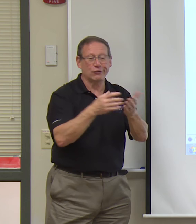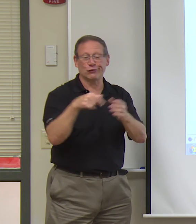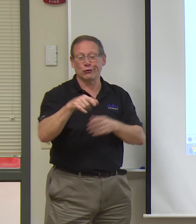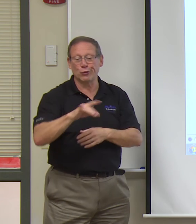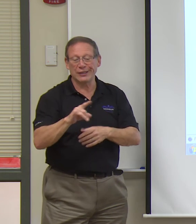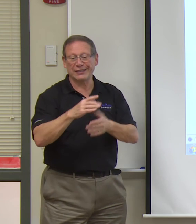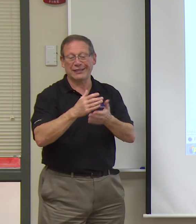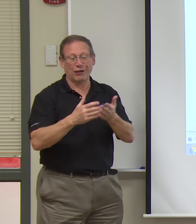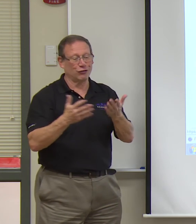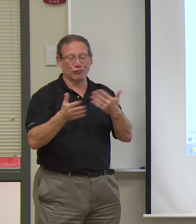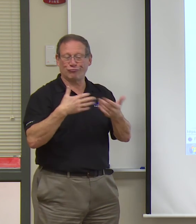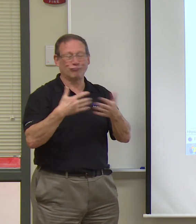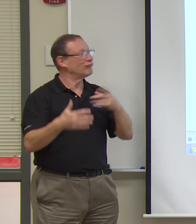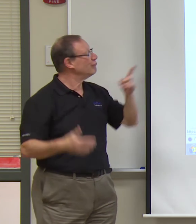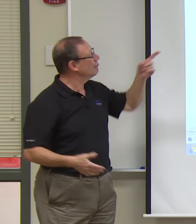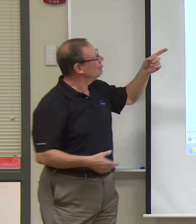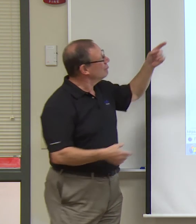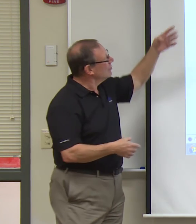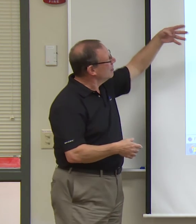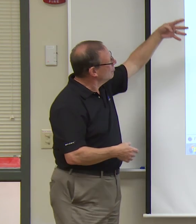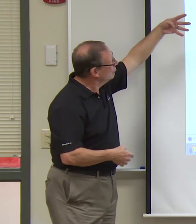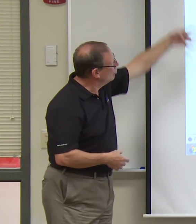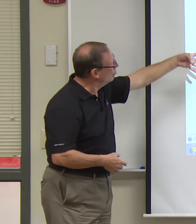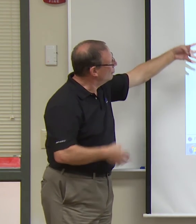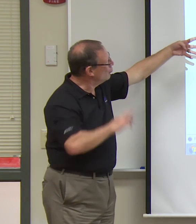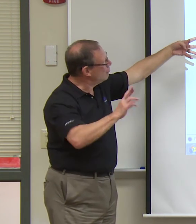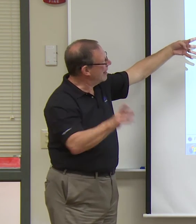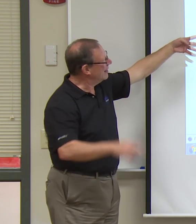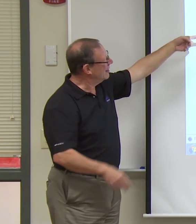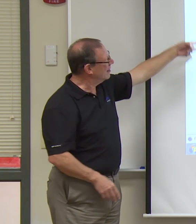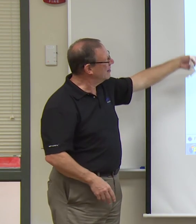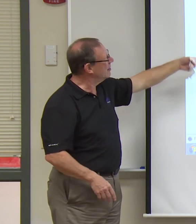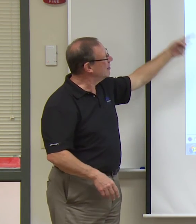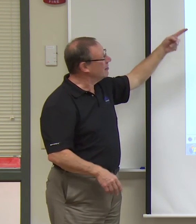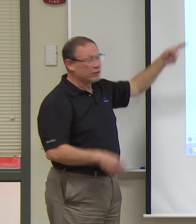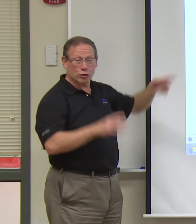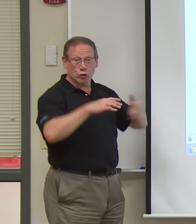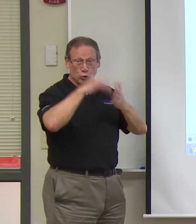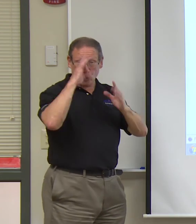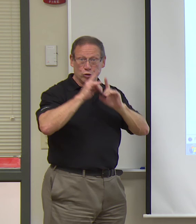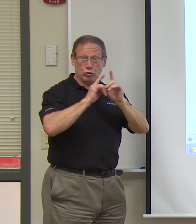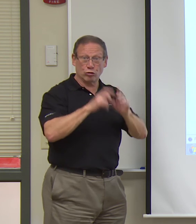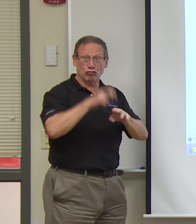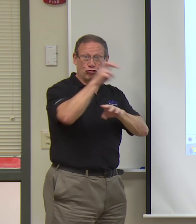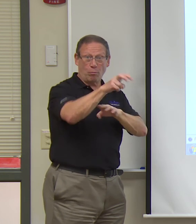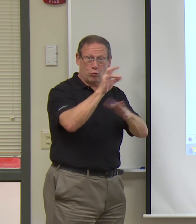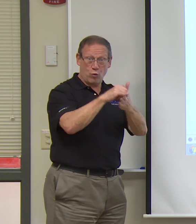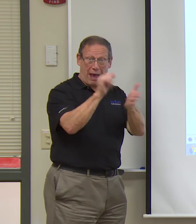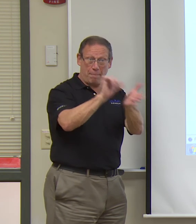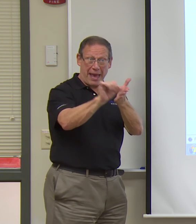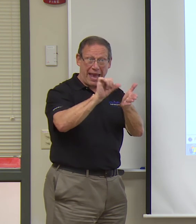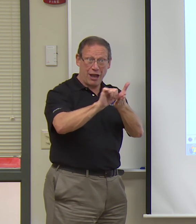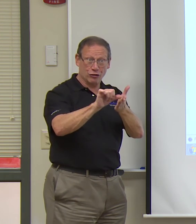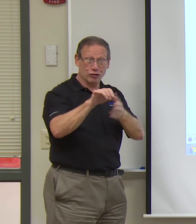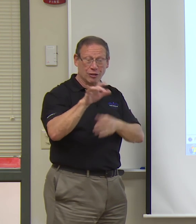and just bring everything in here and students could just go to this page and link out.